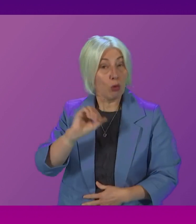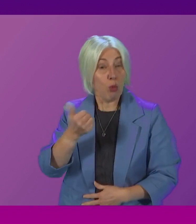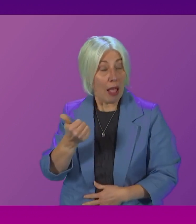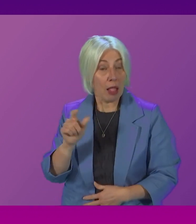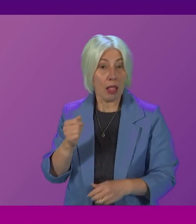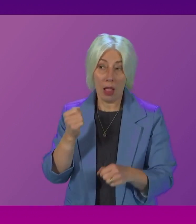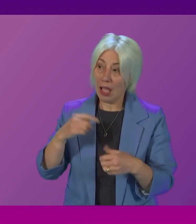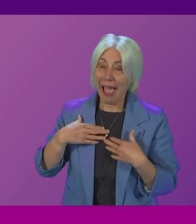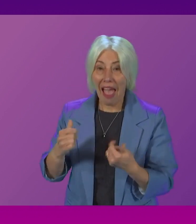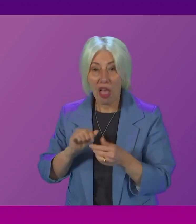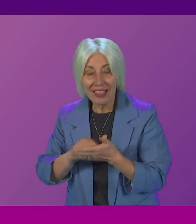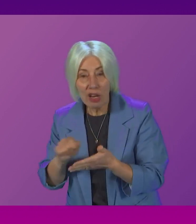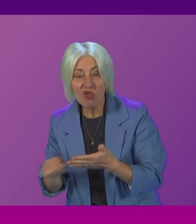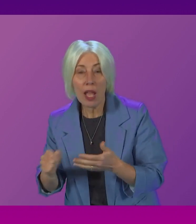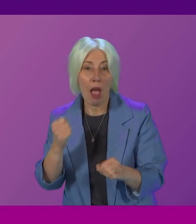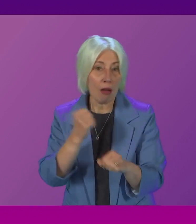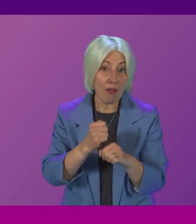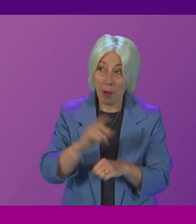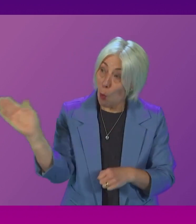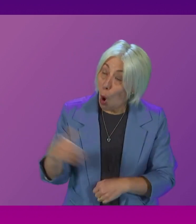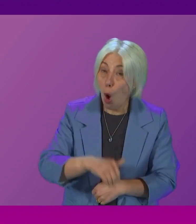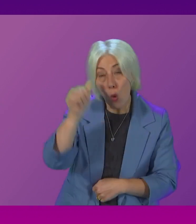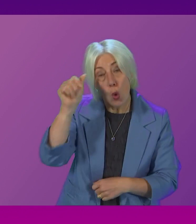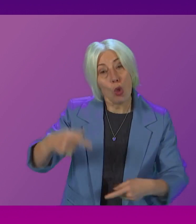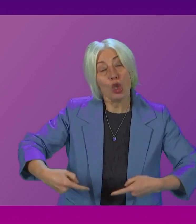the Government and I the challenges that we face, which is why we remain focused